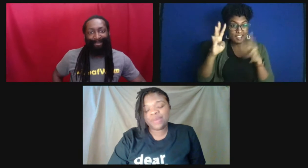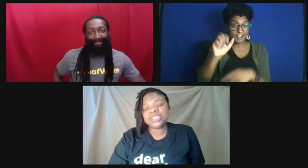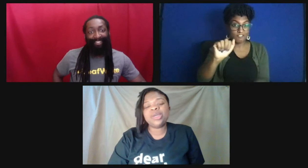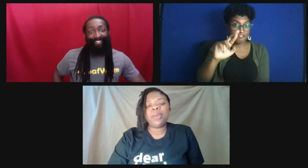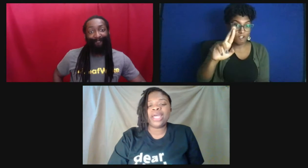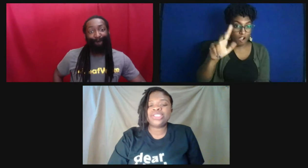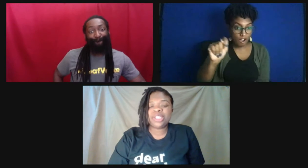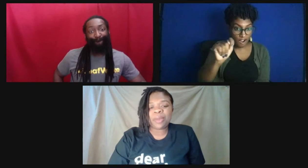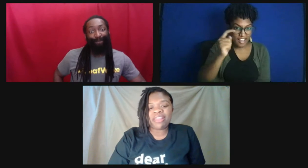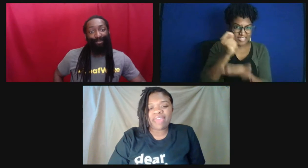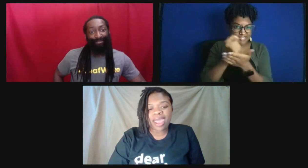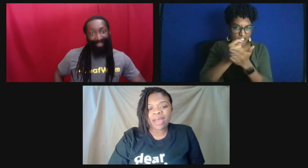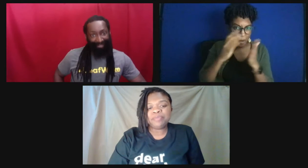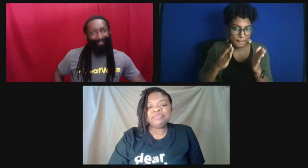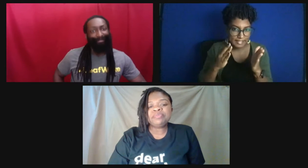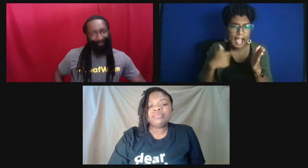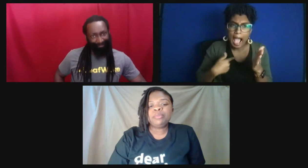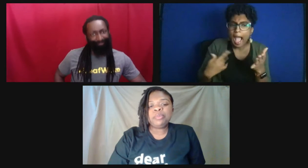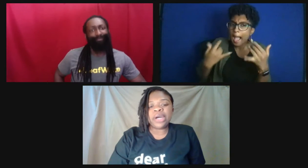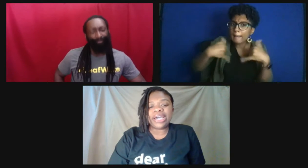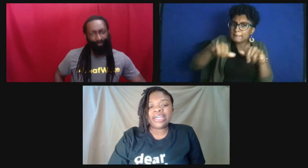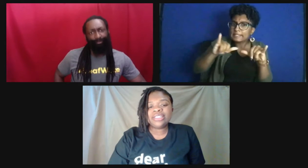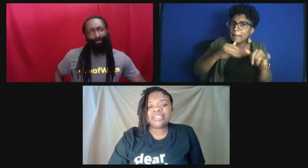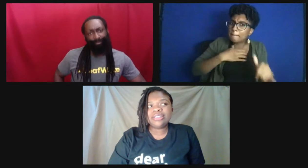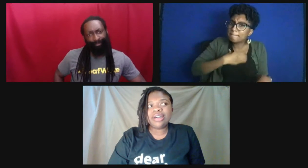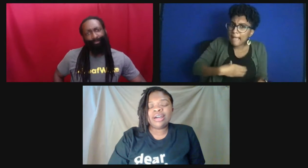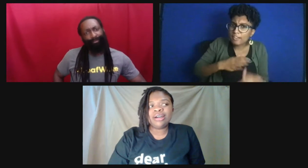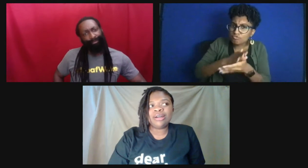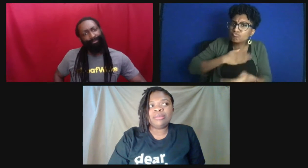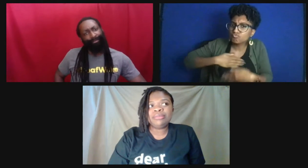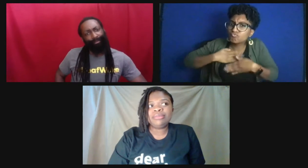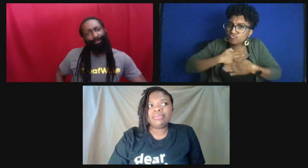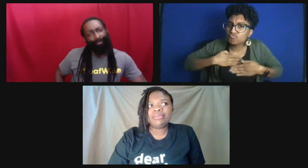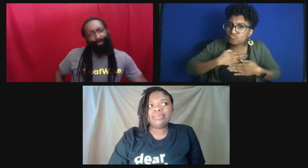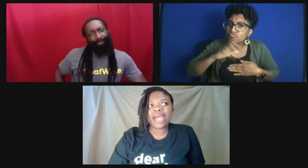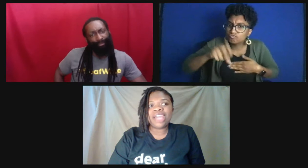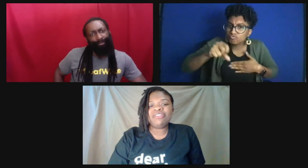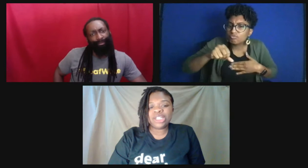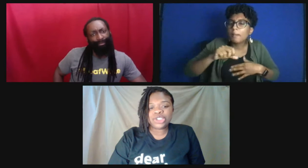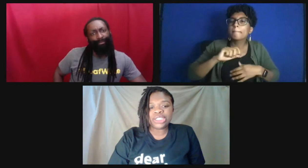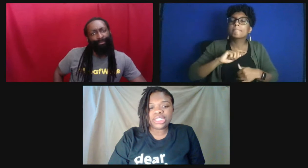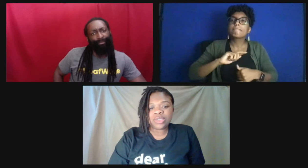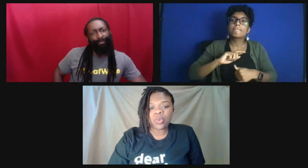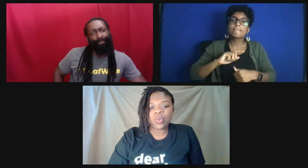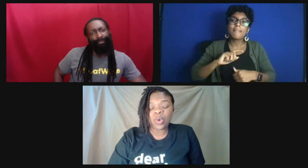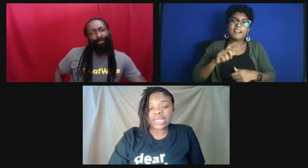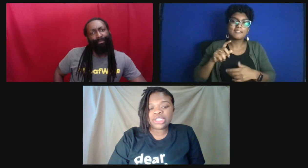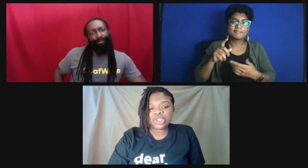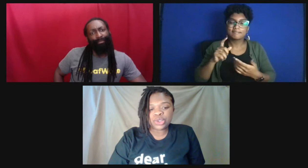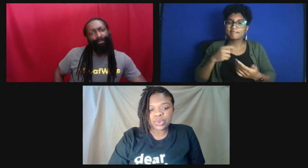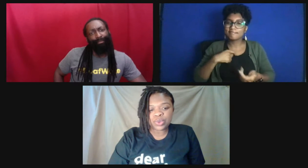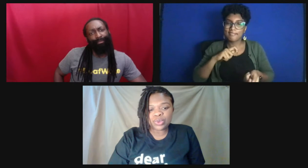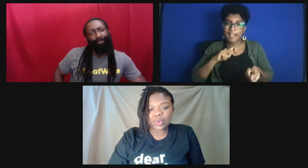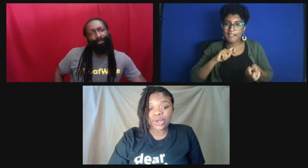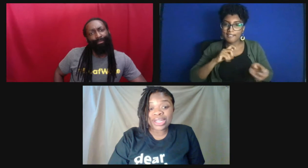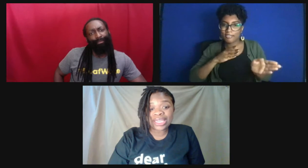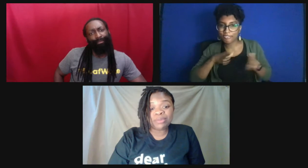I'm still passionate about that but I eventually wanted to work in museums